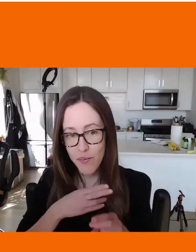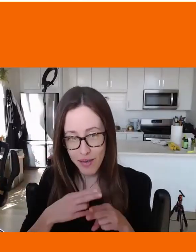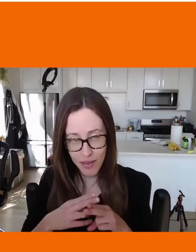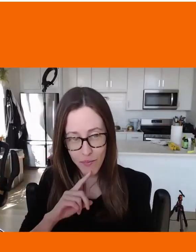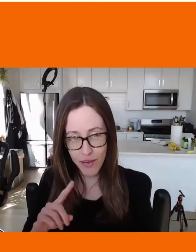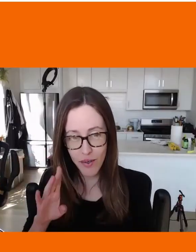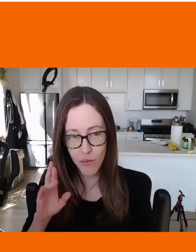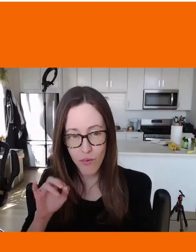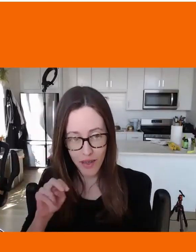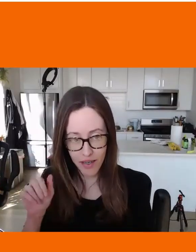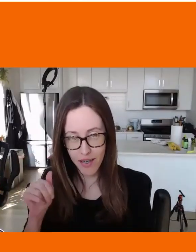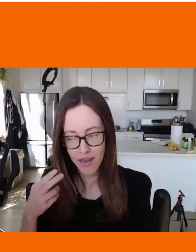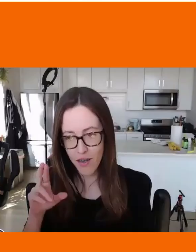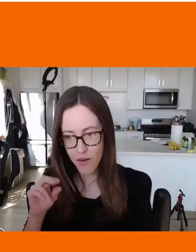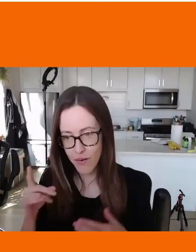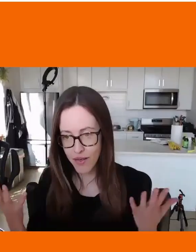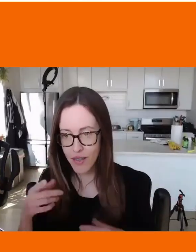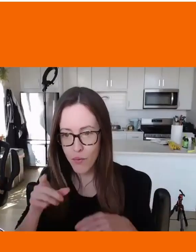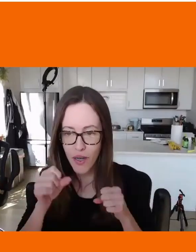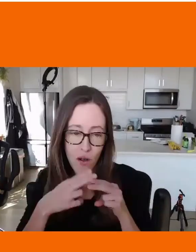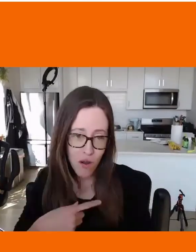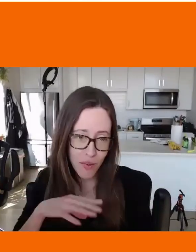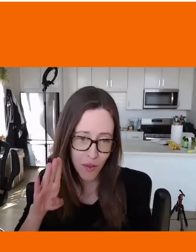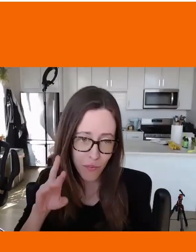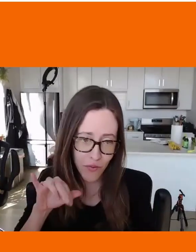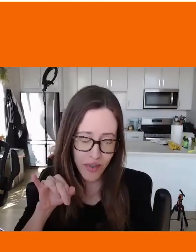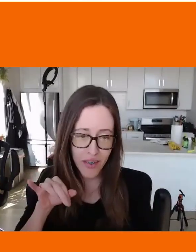Hello. My name is Brienna Herold. You can call me Bri.